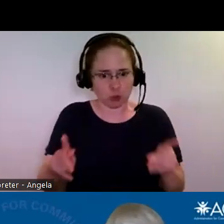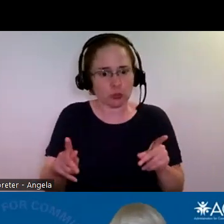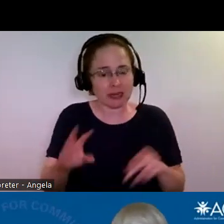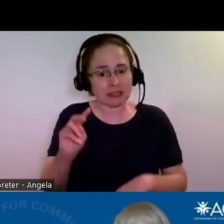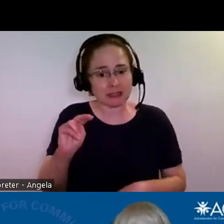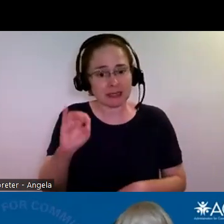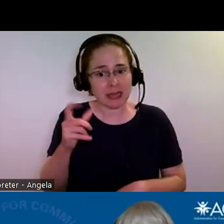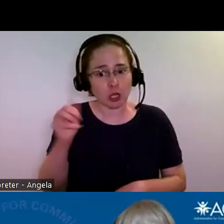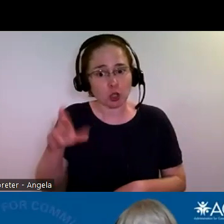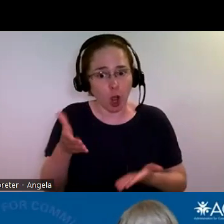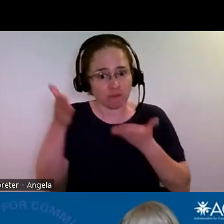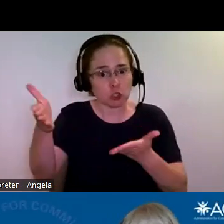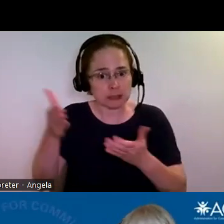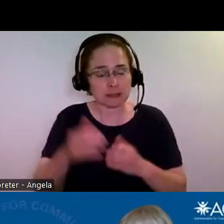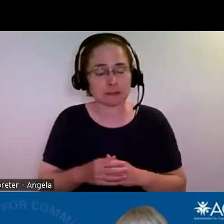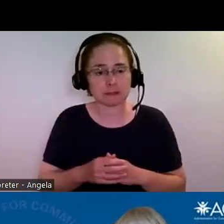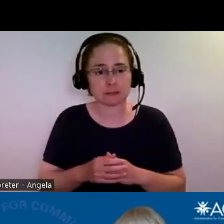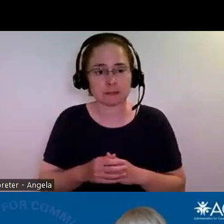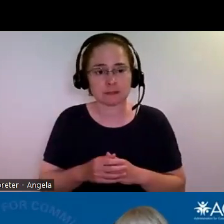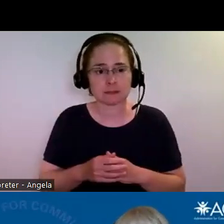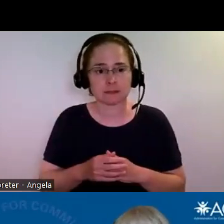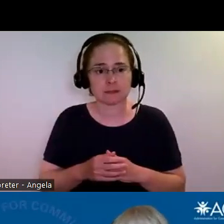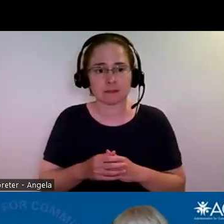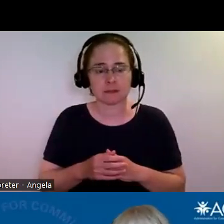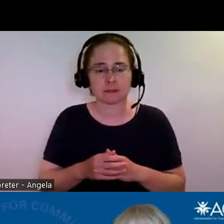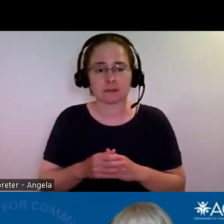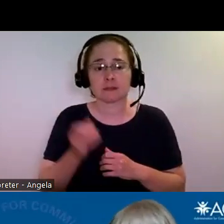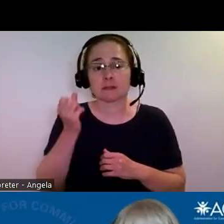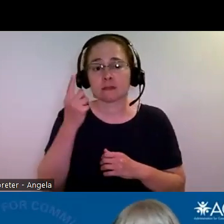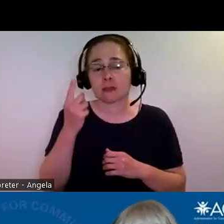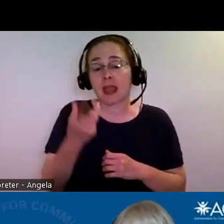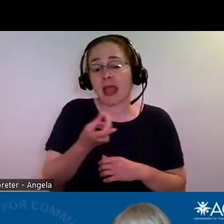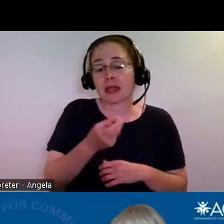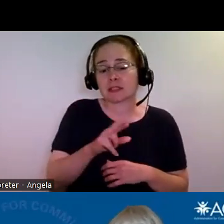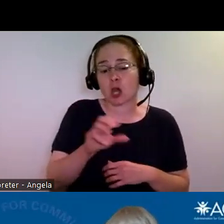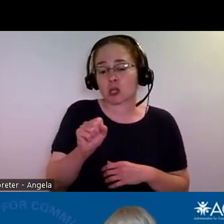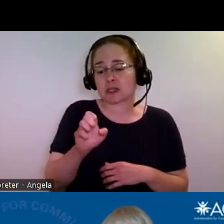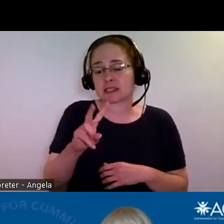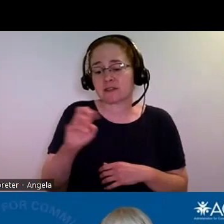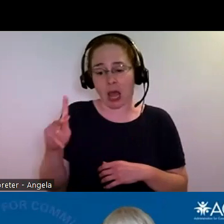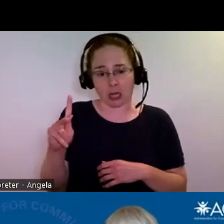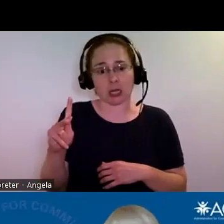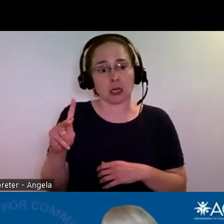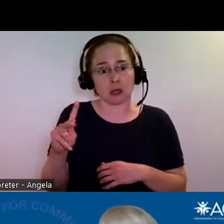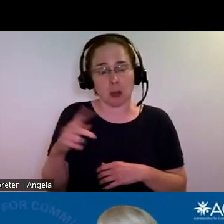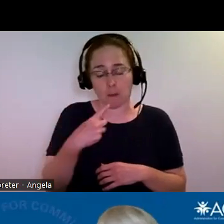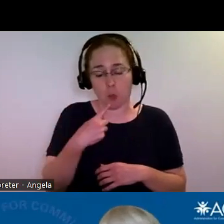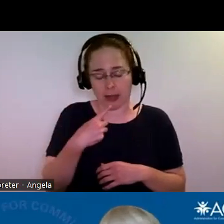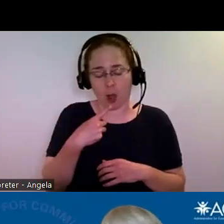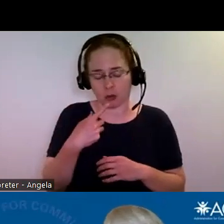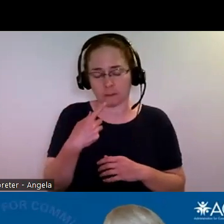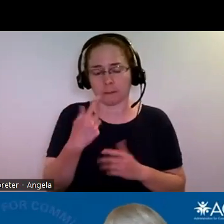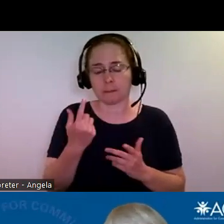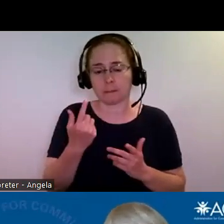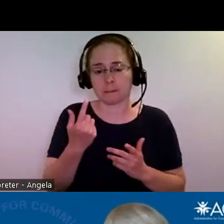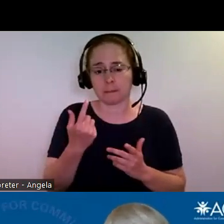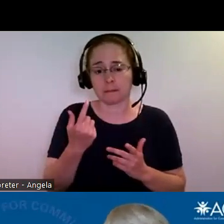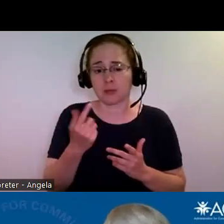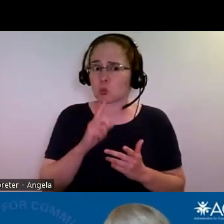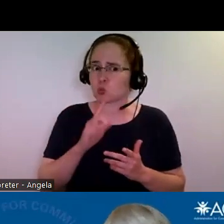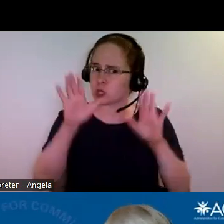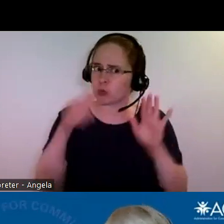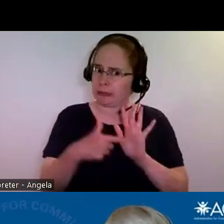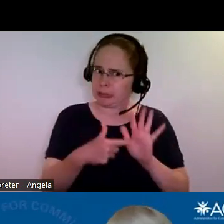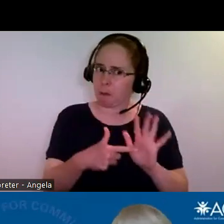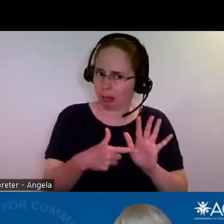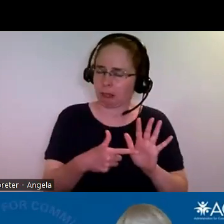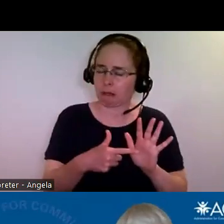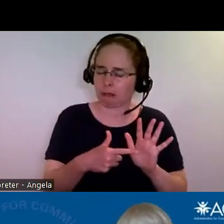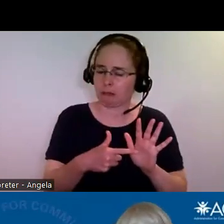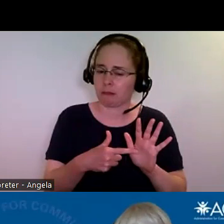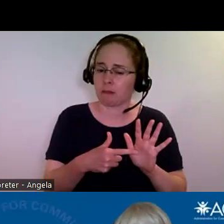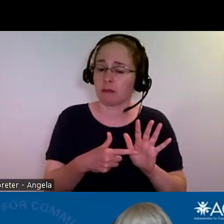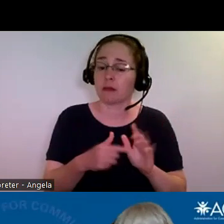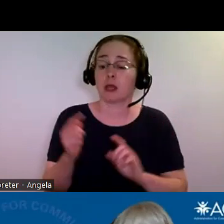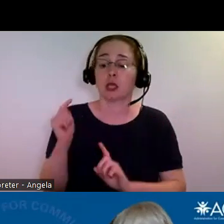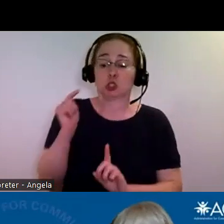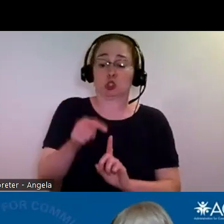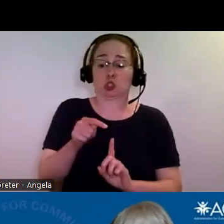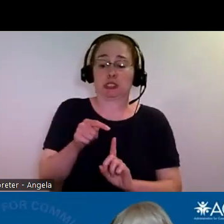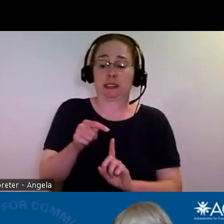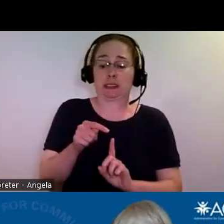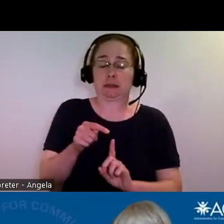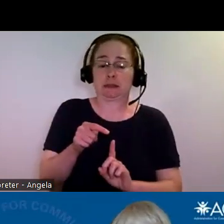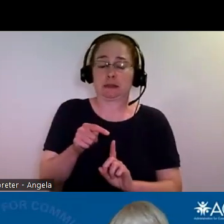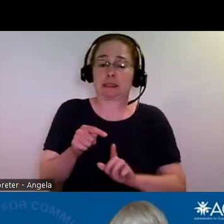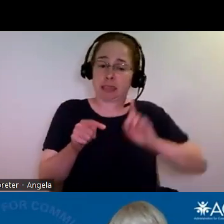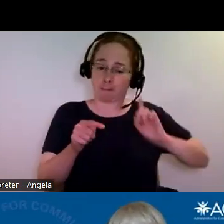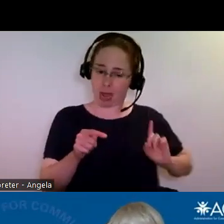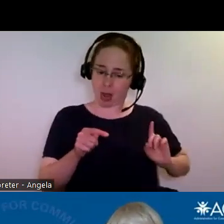offers. And even Dr. Sevak pointed out a really great example of how she stepped back to take the